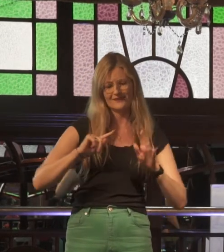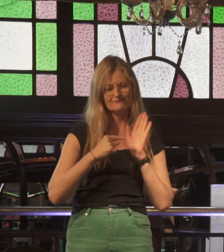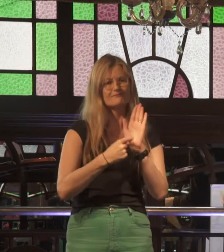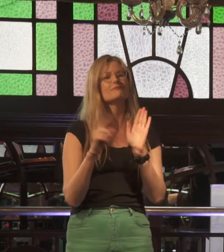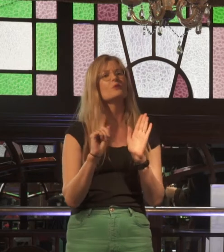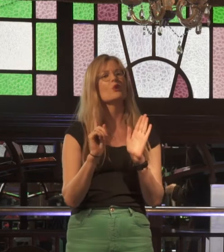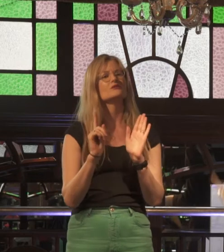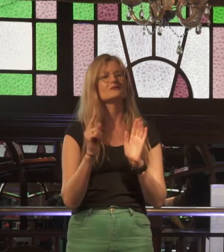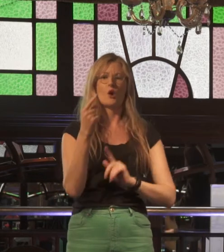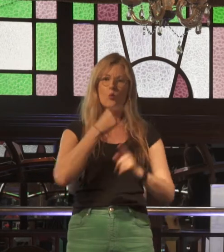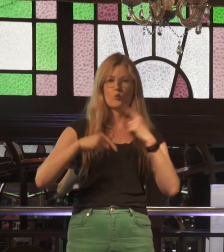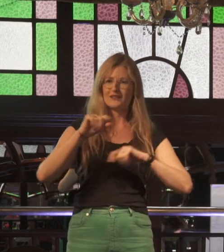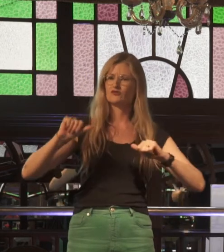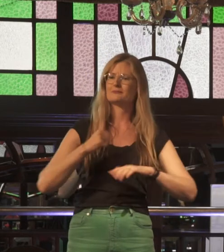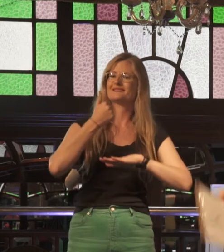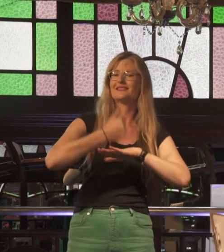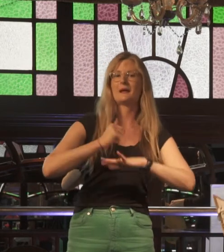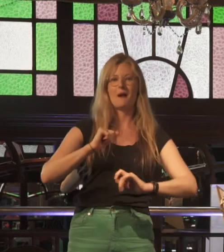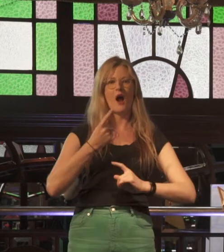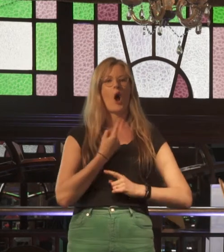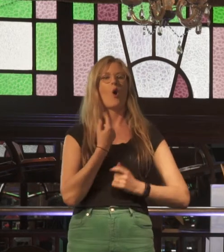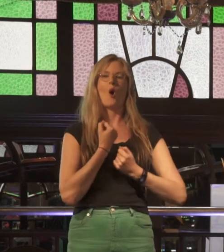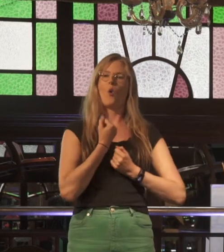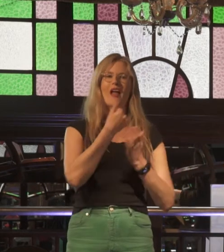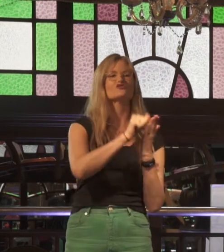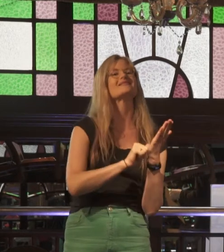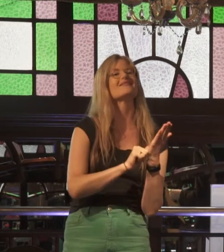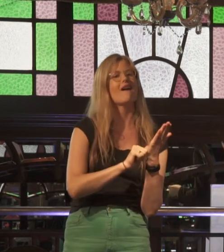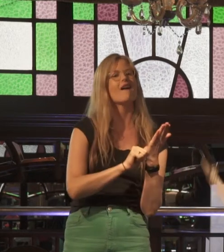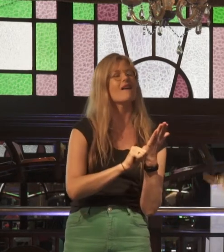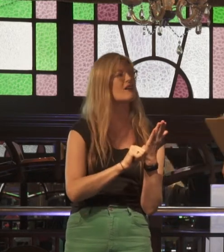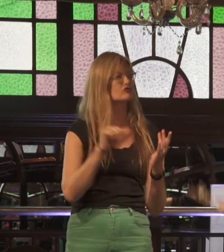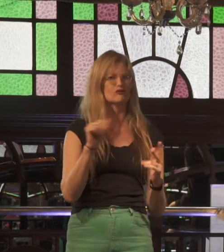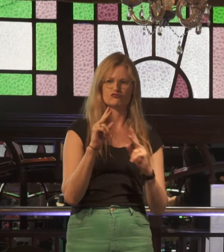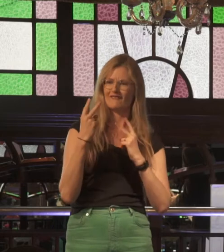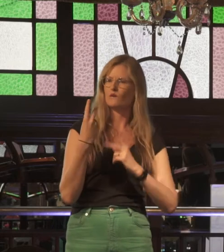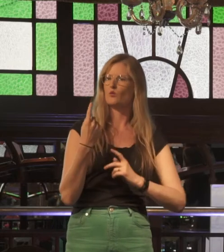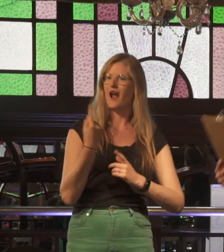we should be setting our own agenda, we should be reviewing our peers' work,